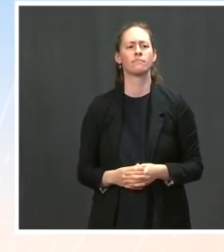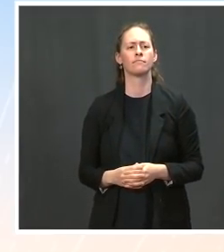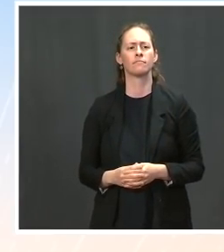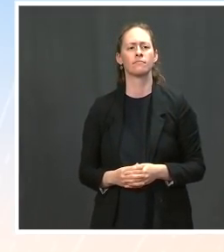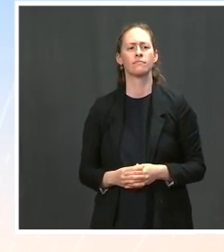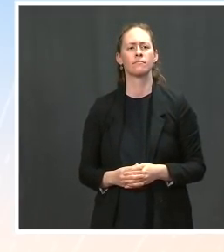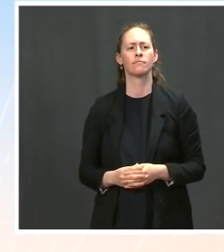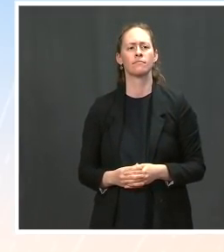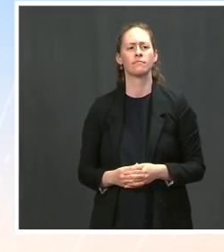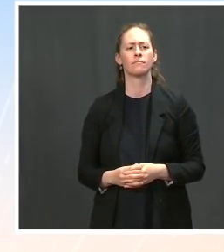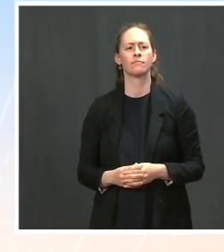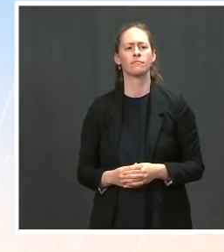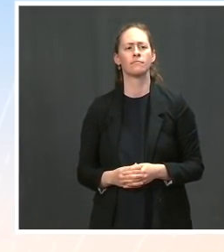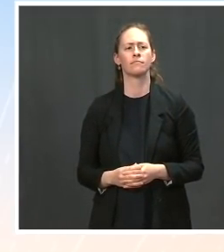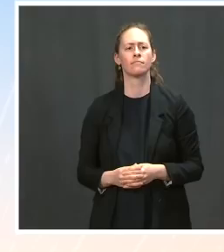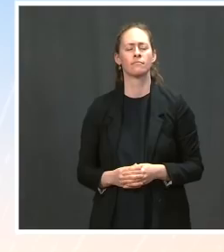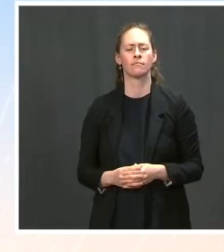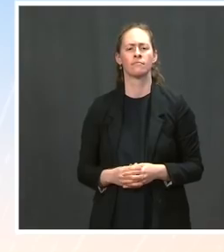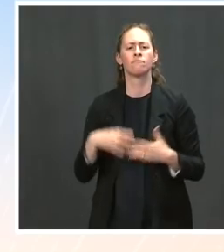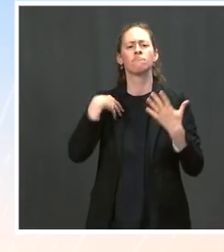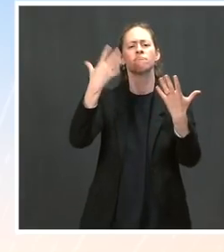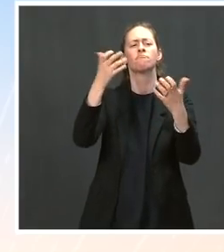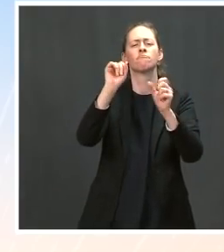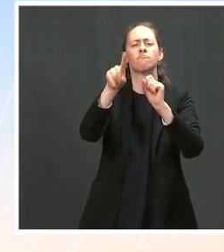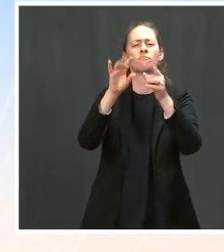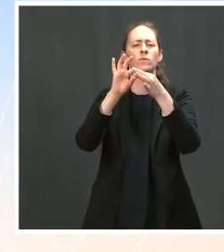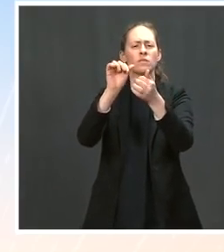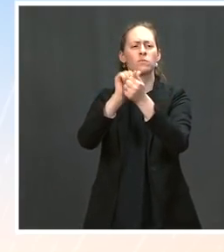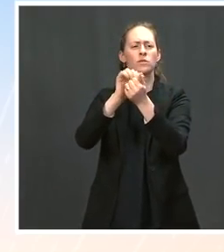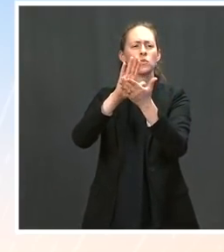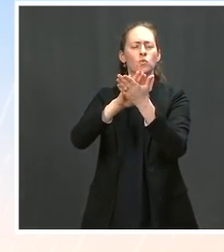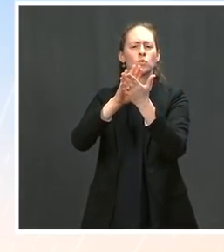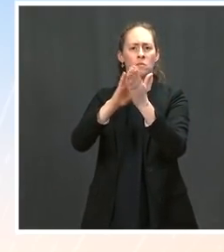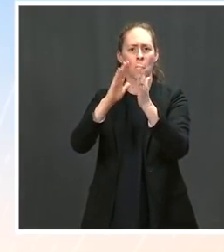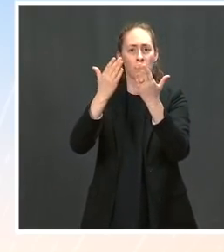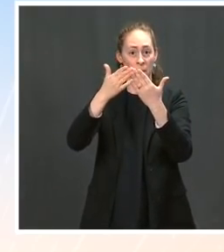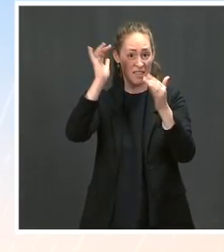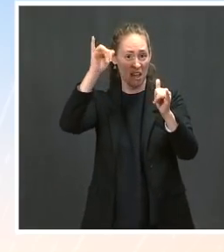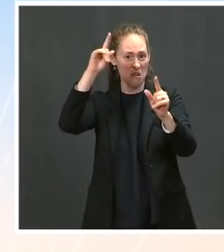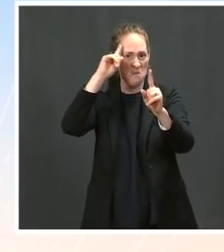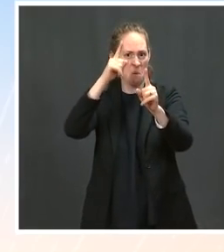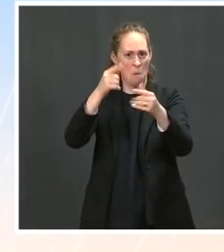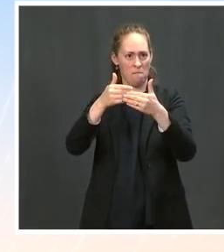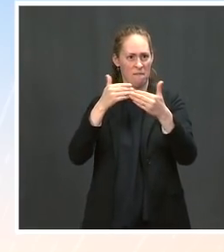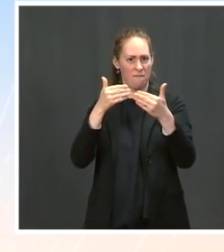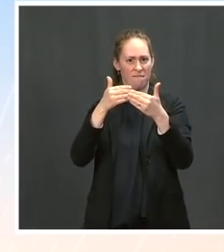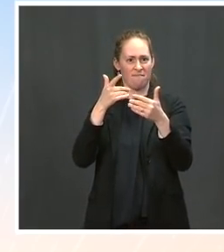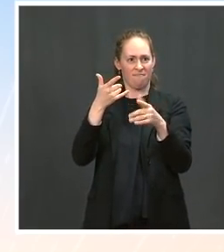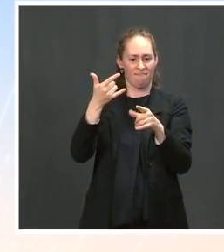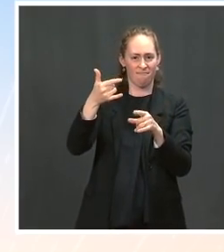Is his goal still, by the end of this month, to have a majority of K-to-8 schools open at least one day a week?